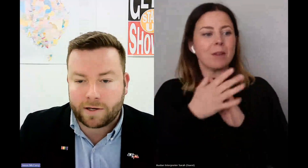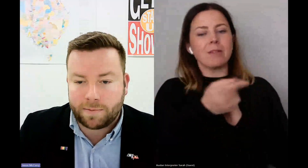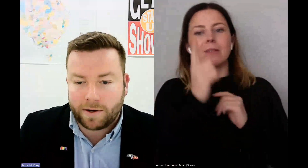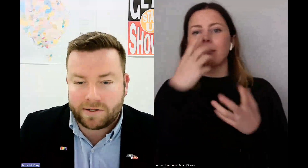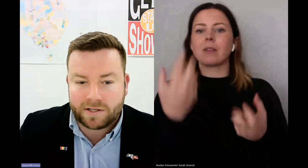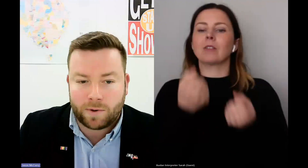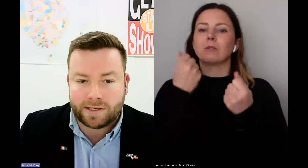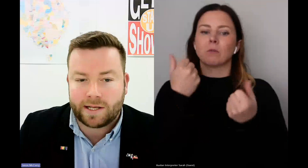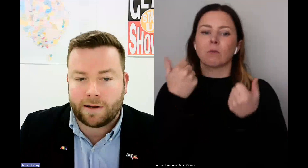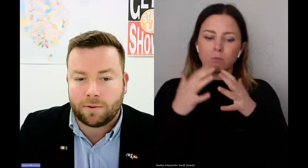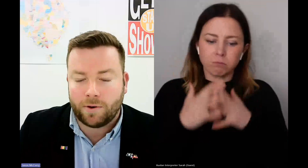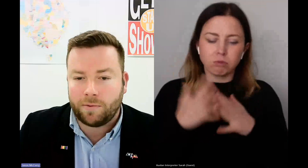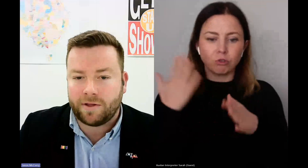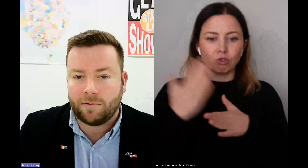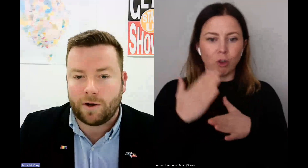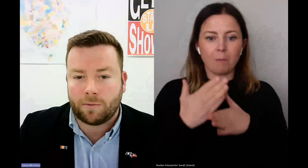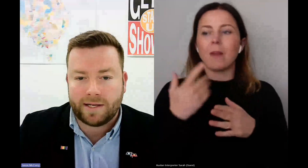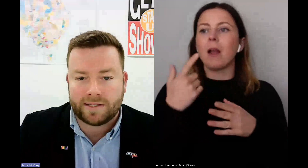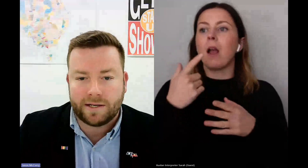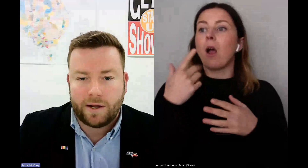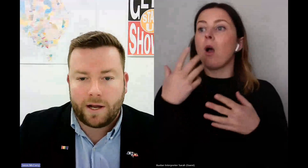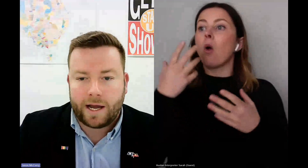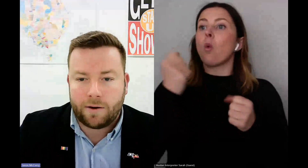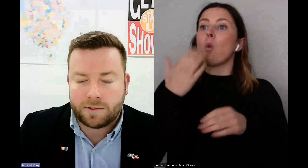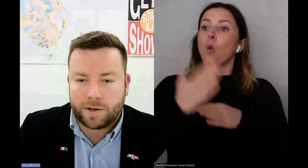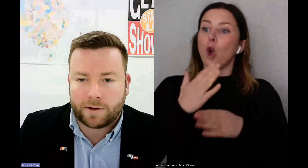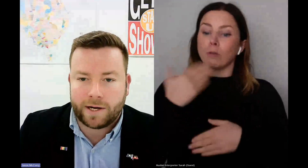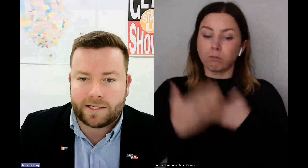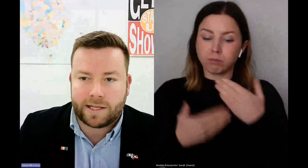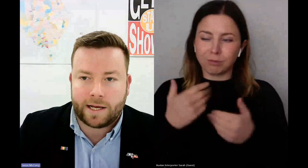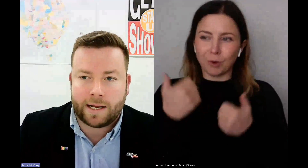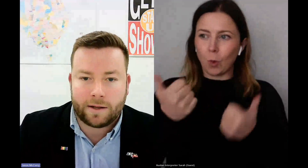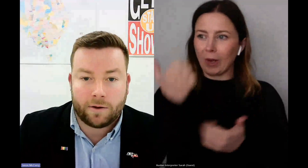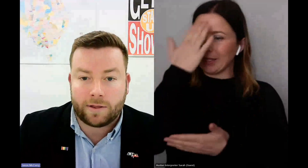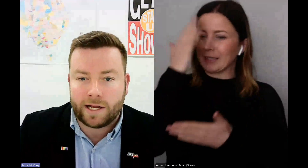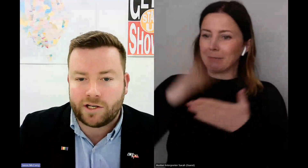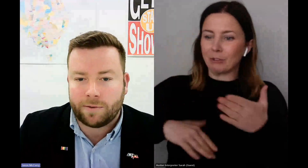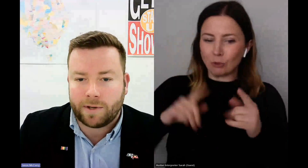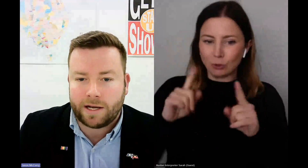their experiences once they employed within the workplace and also increase their youth leadership